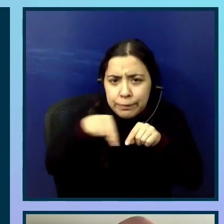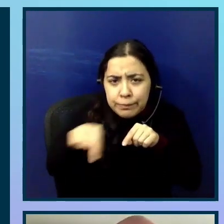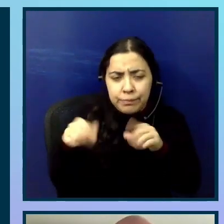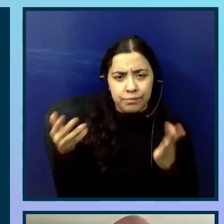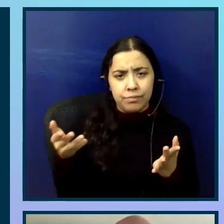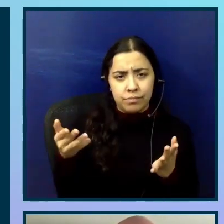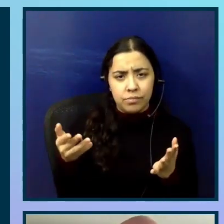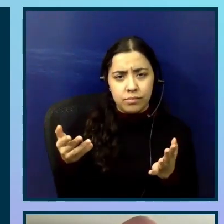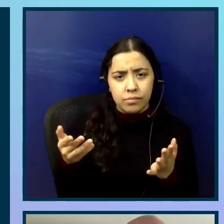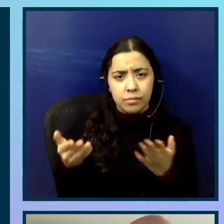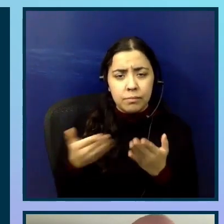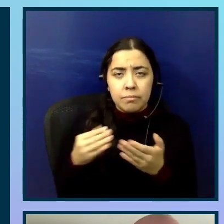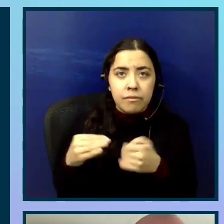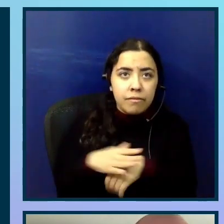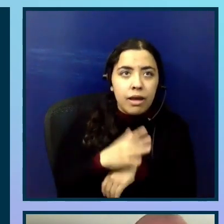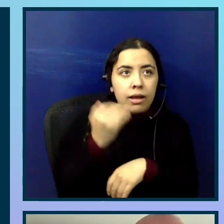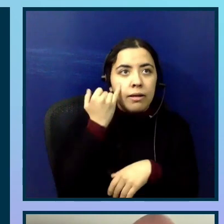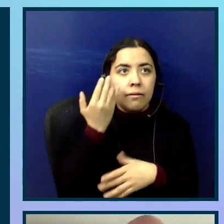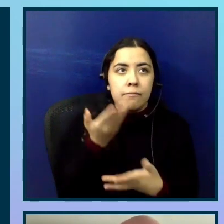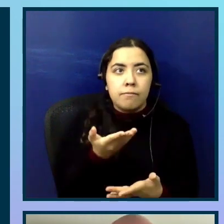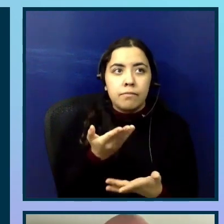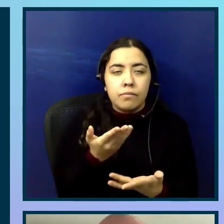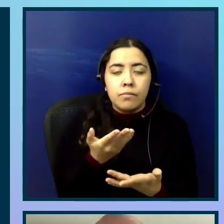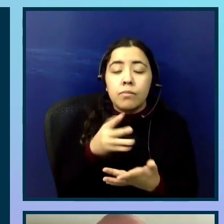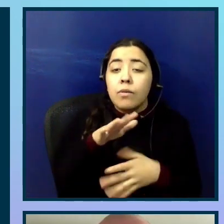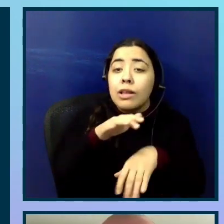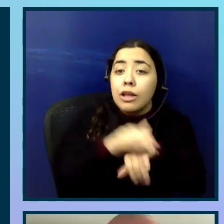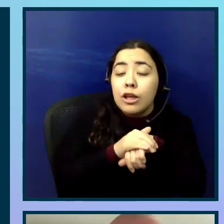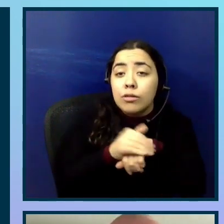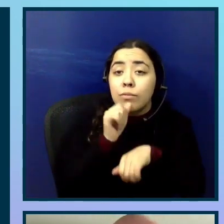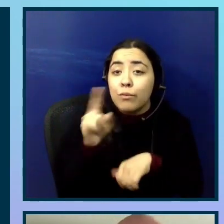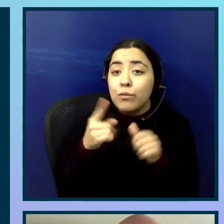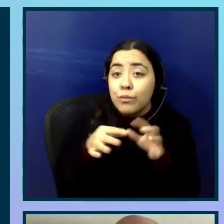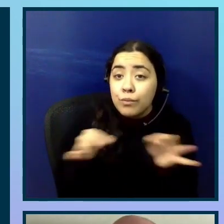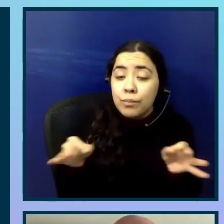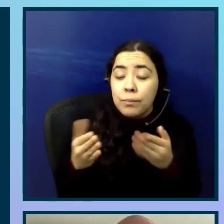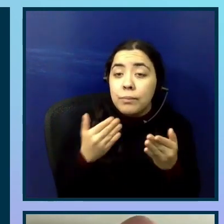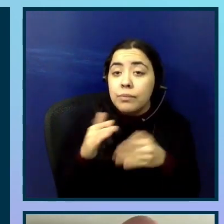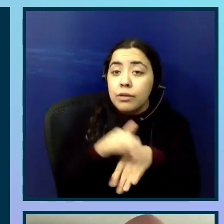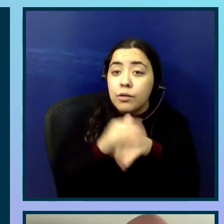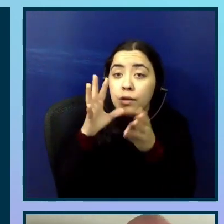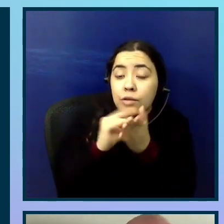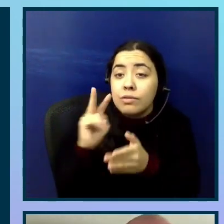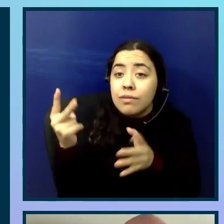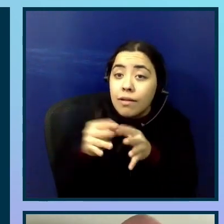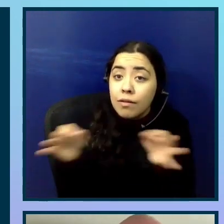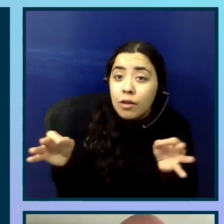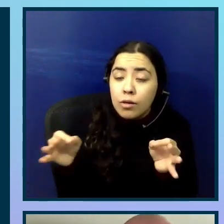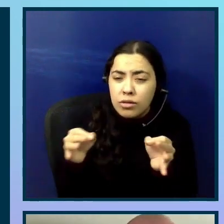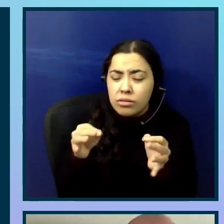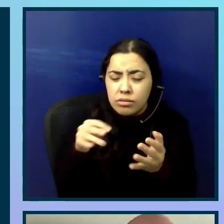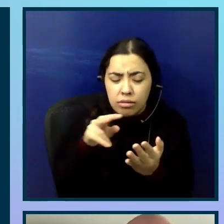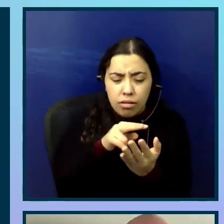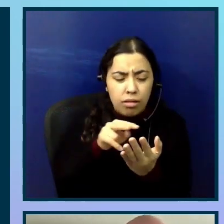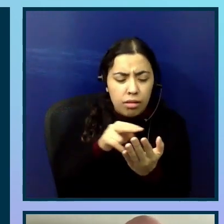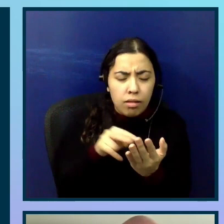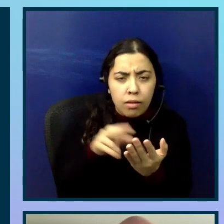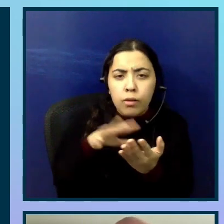We find out someone is, English is her second language and they were trying to use an English language based system.